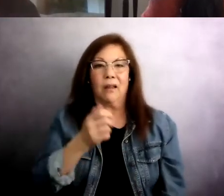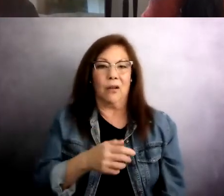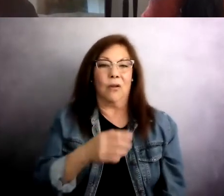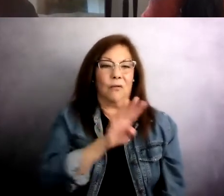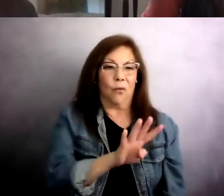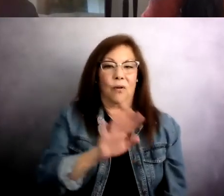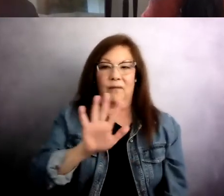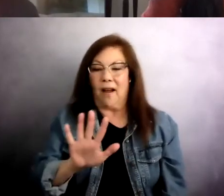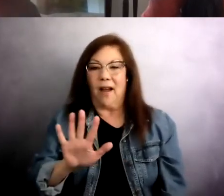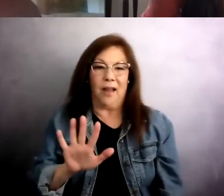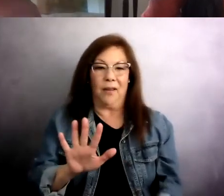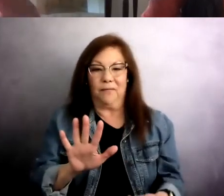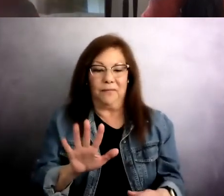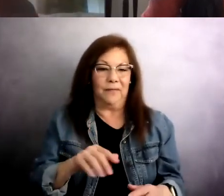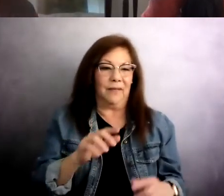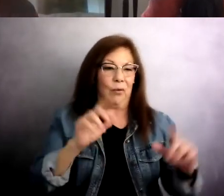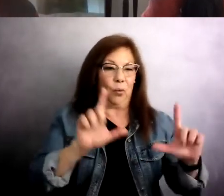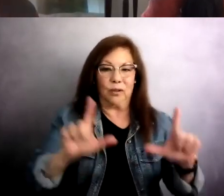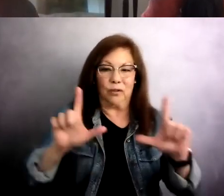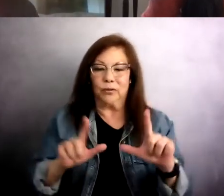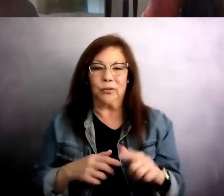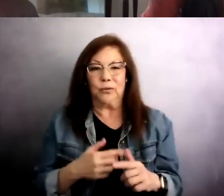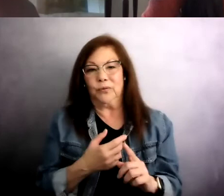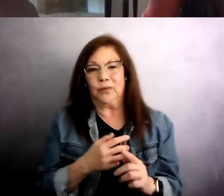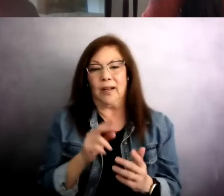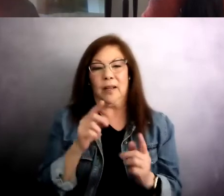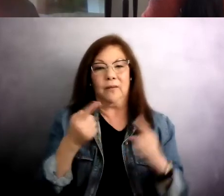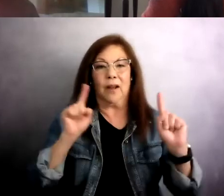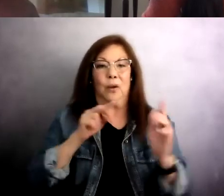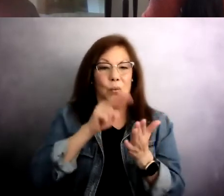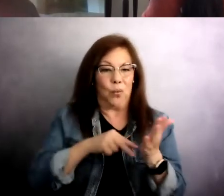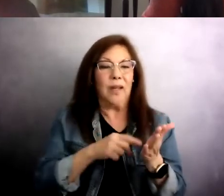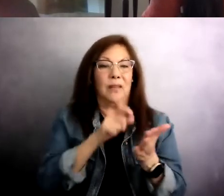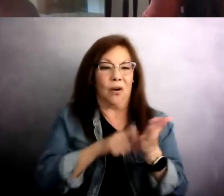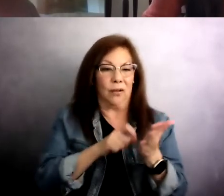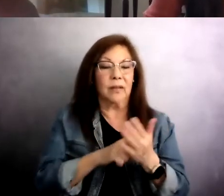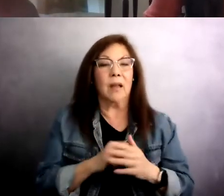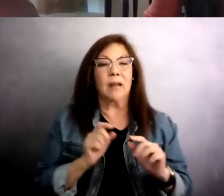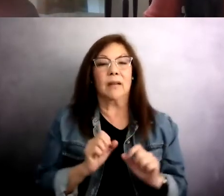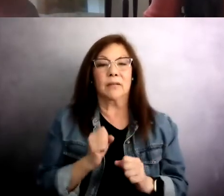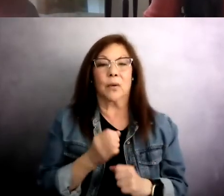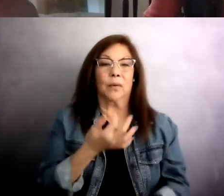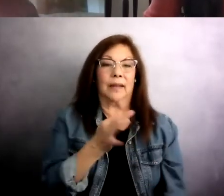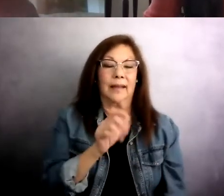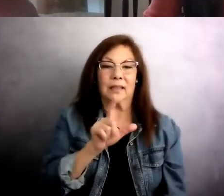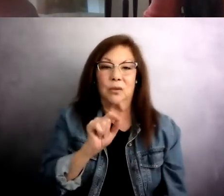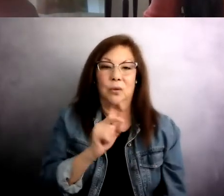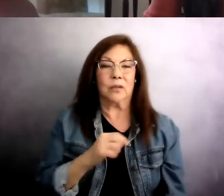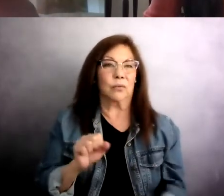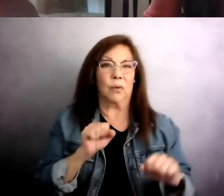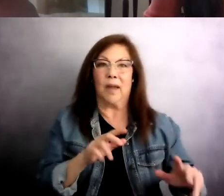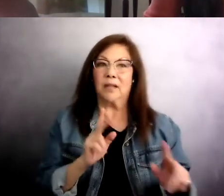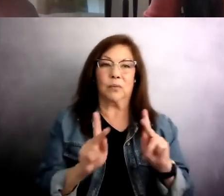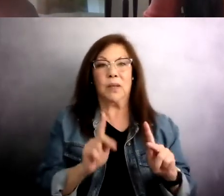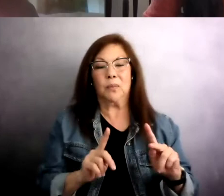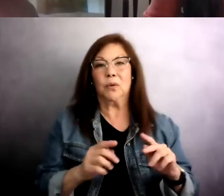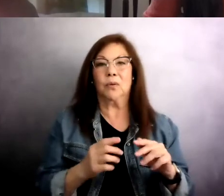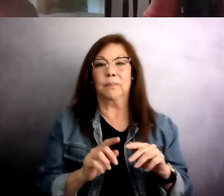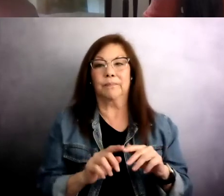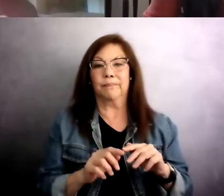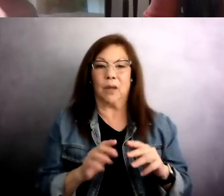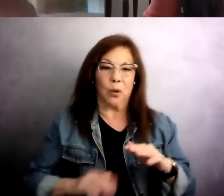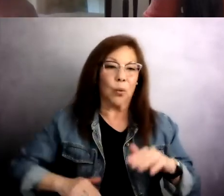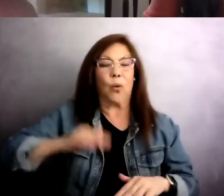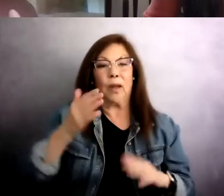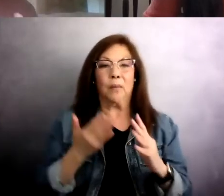So in a lot of ways, though Detroit are magical to the people coming out of World War I and